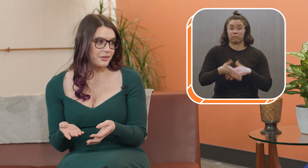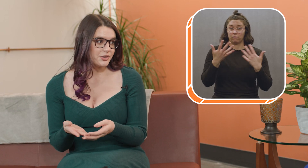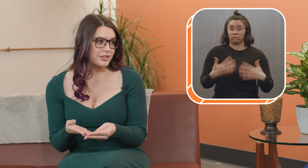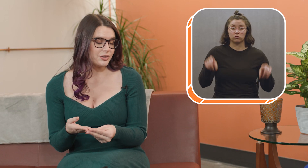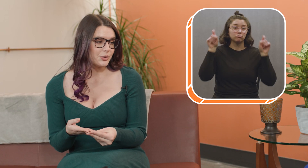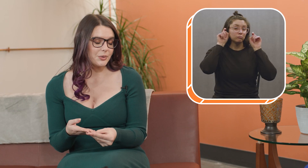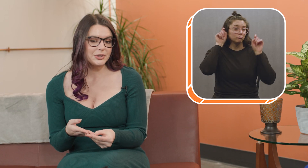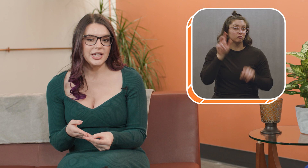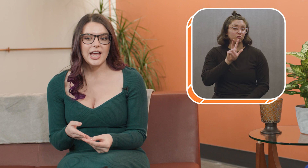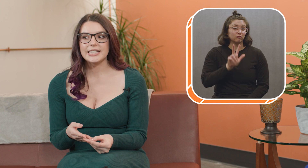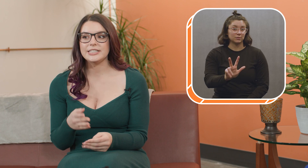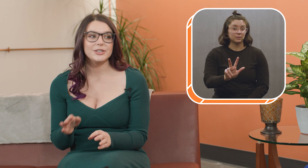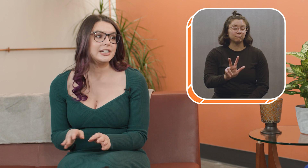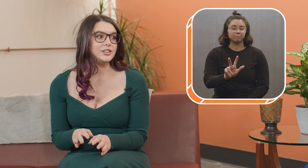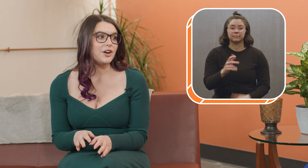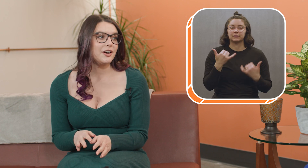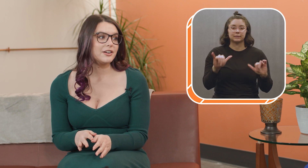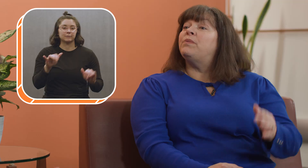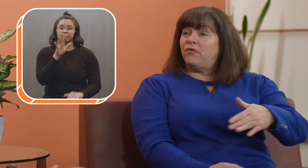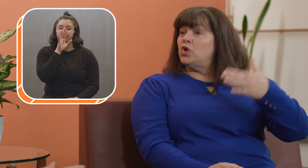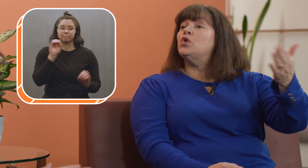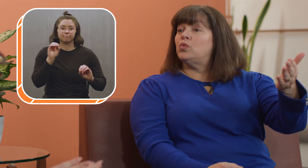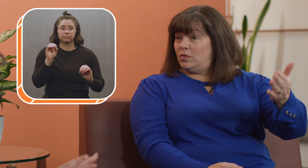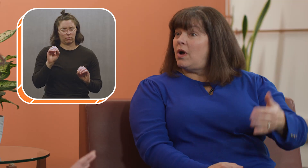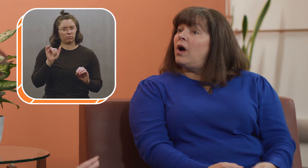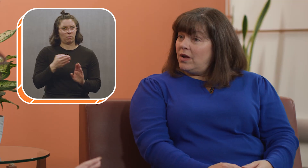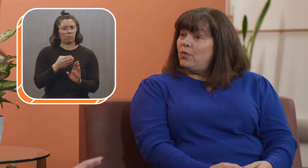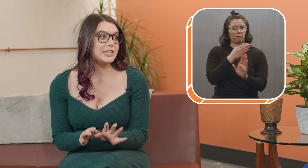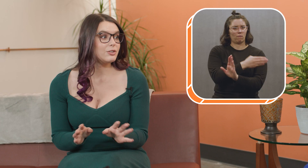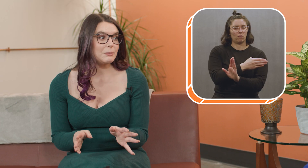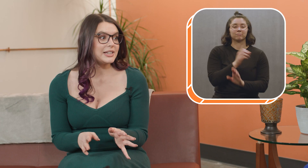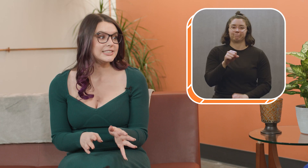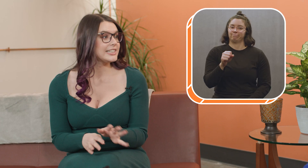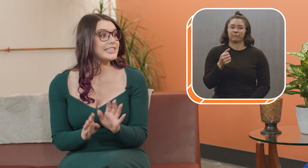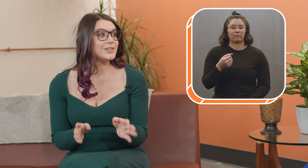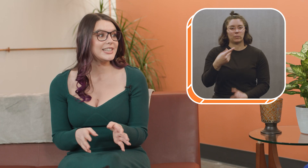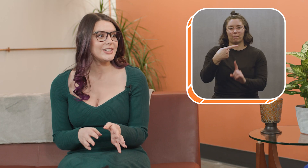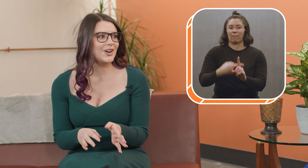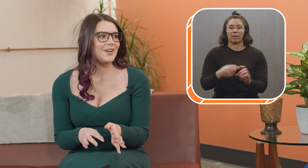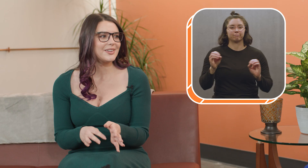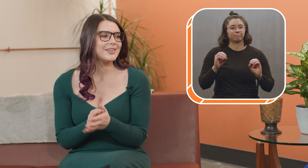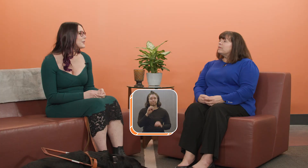when I was three years old, I still didn't talk. That was before you-- - For several months, I still didn't talk.